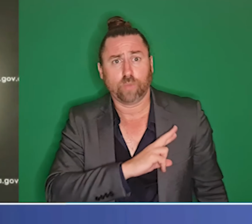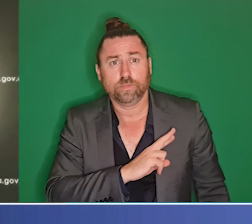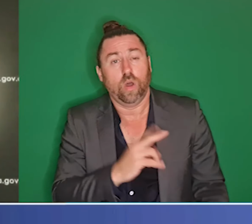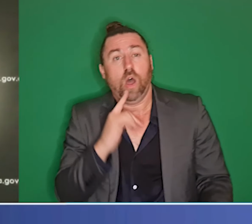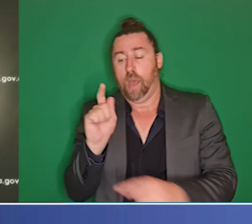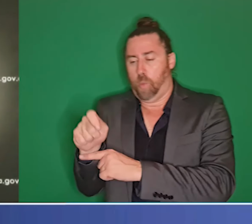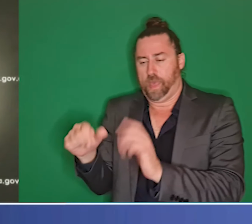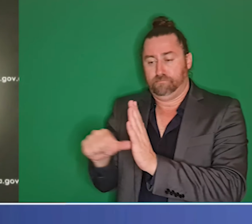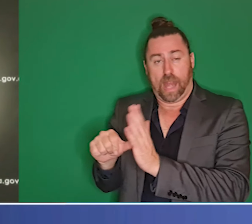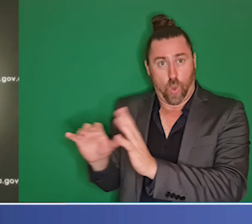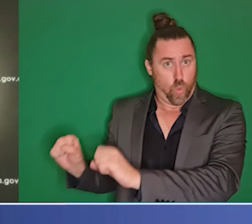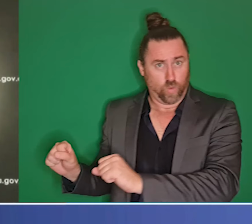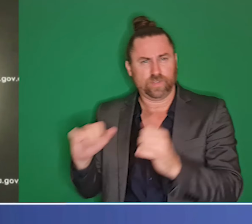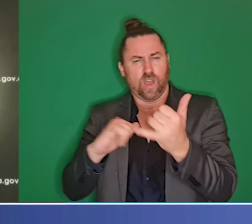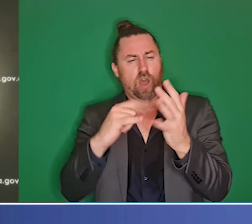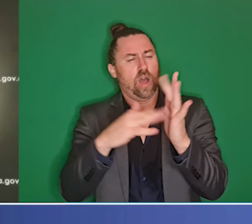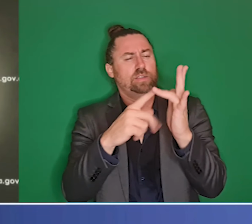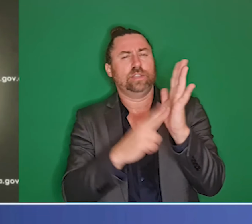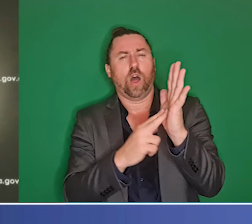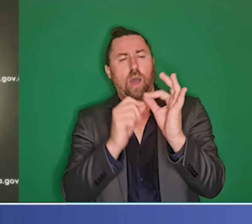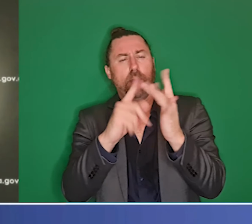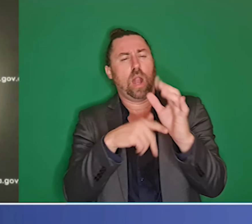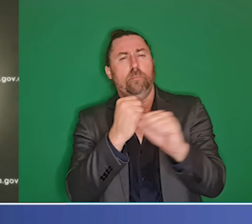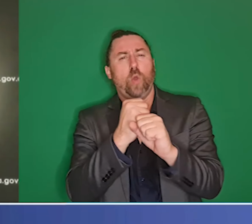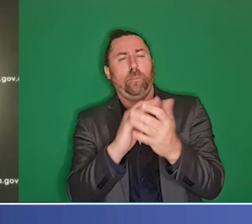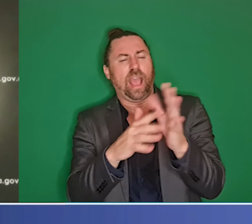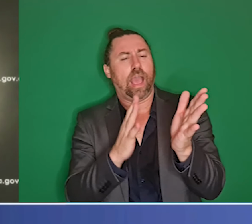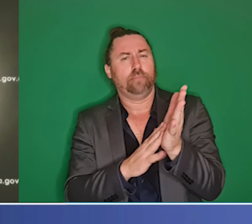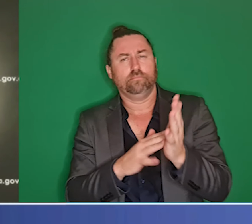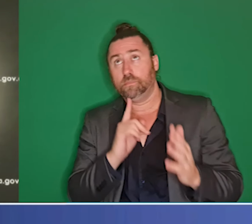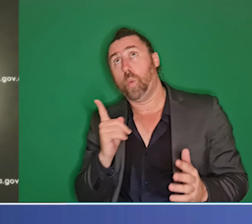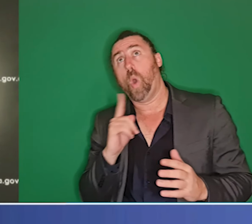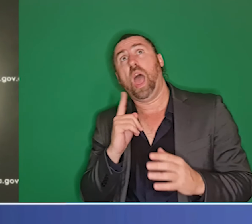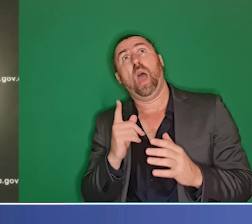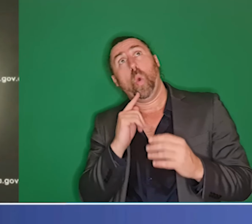I think Simon Birmingham indicated that it's a $13 billion cost,